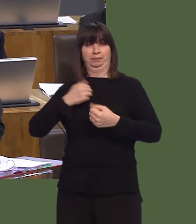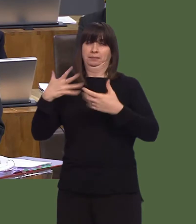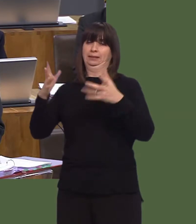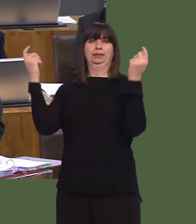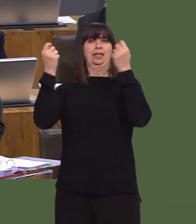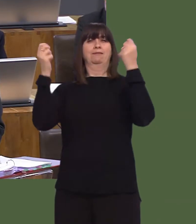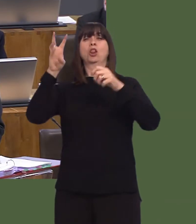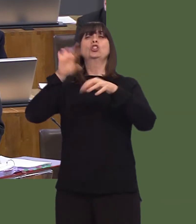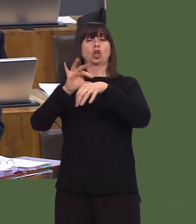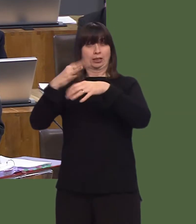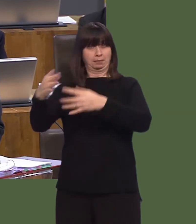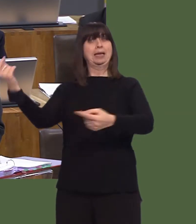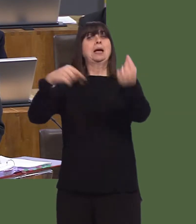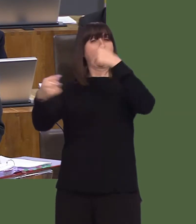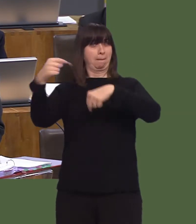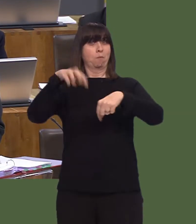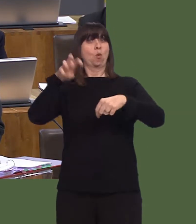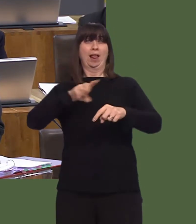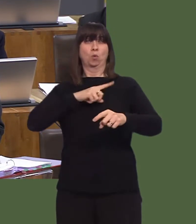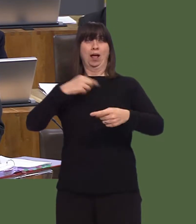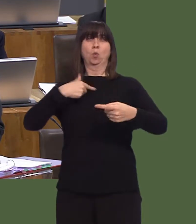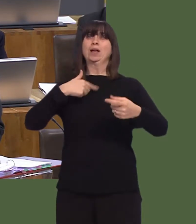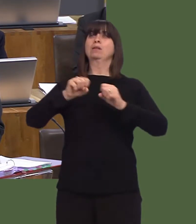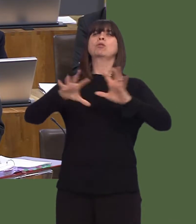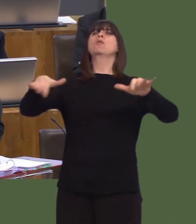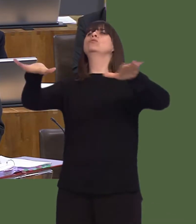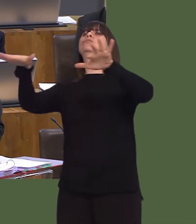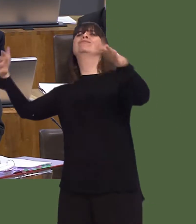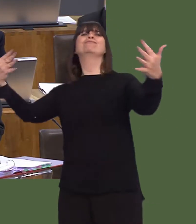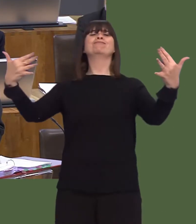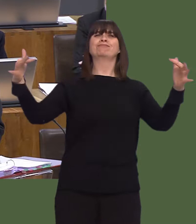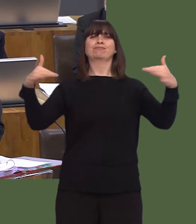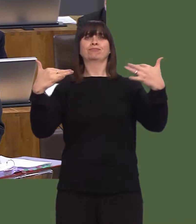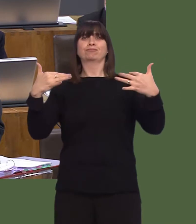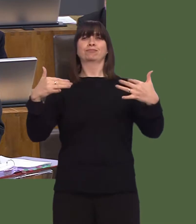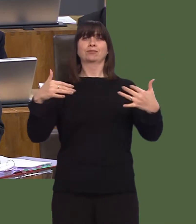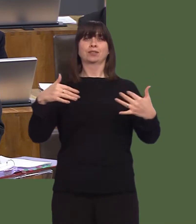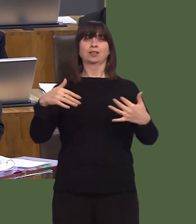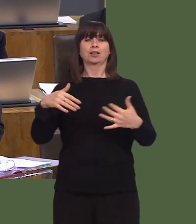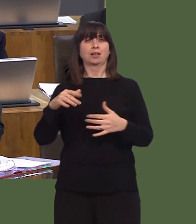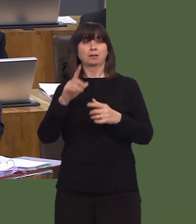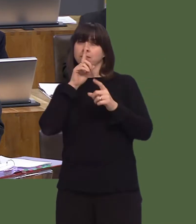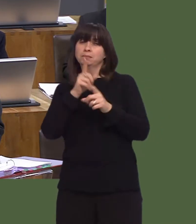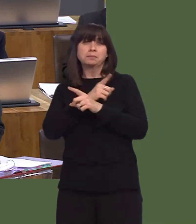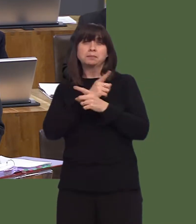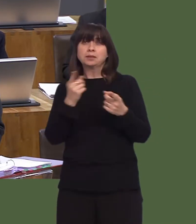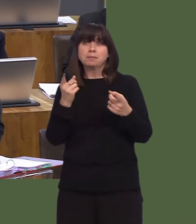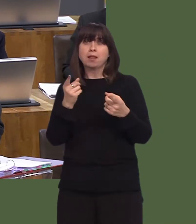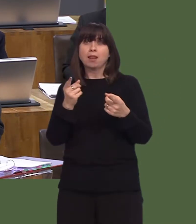into Wales. It will never be the case, in any developed health service in Europe, that all the doctors in that health service are only trained within that health service.